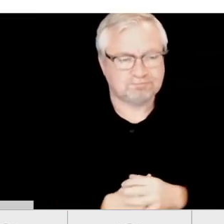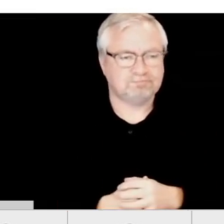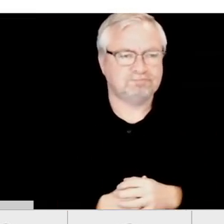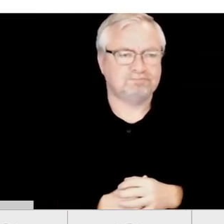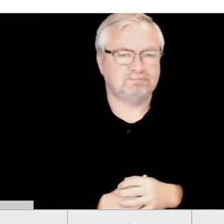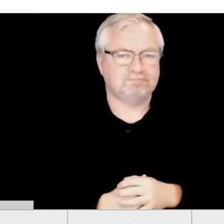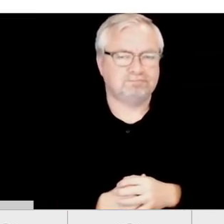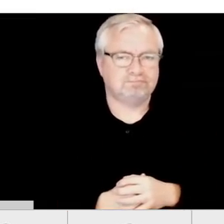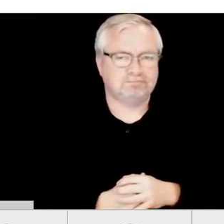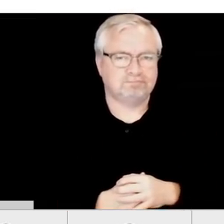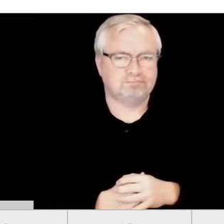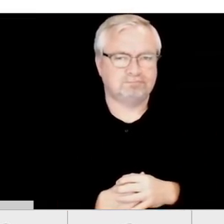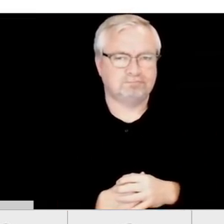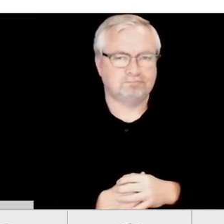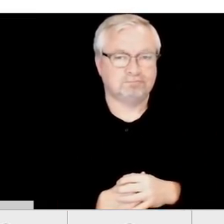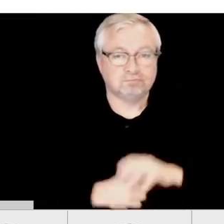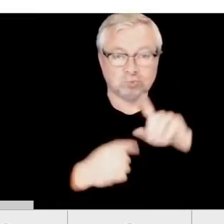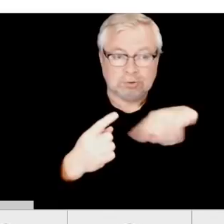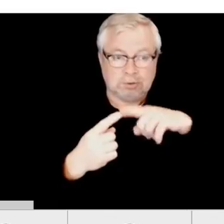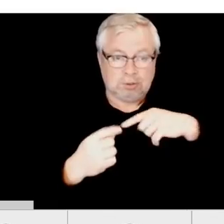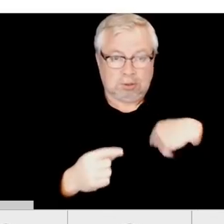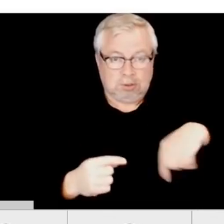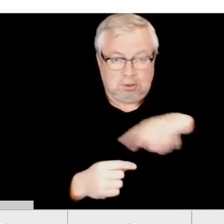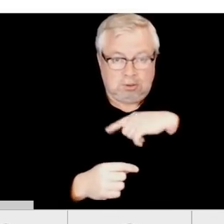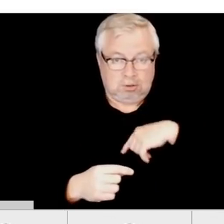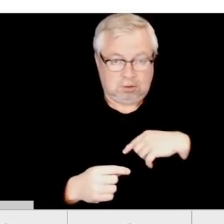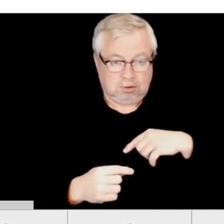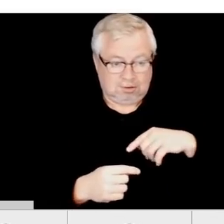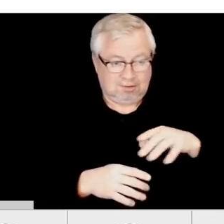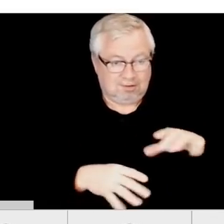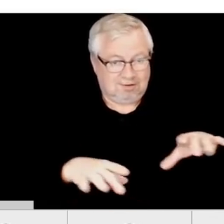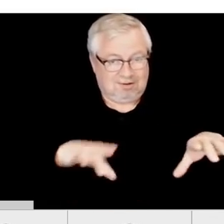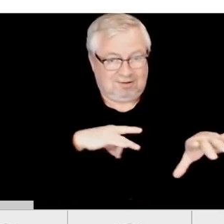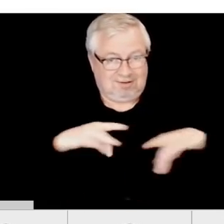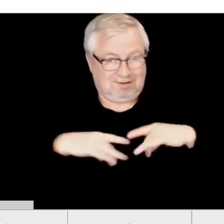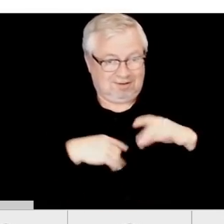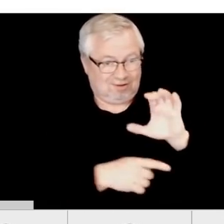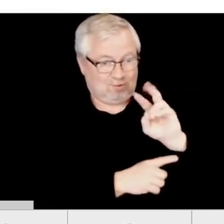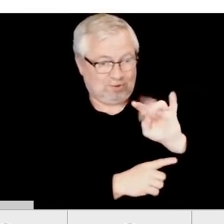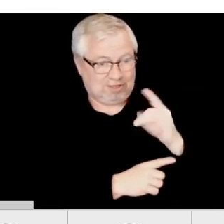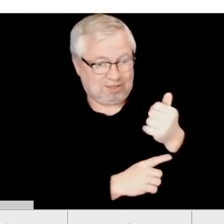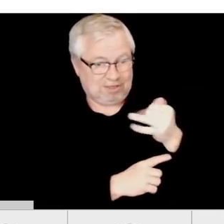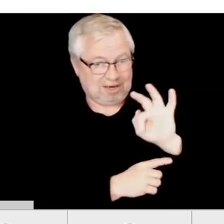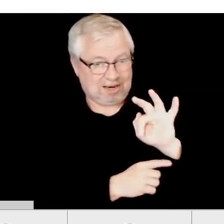from COVID -- from the pathogen.